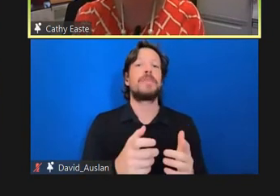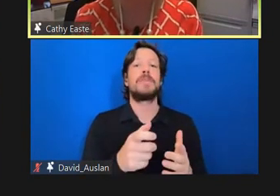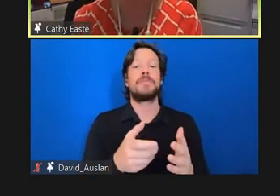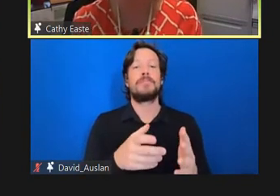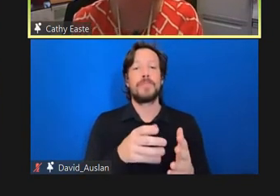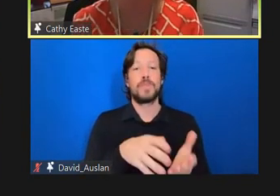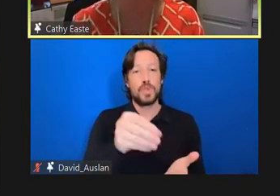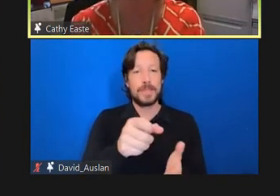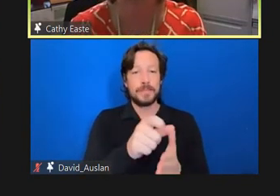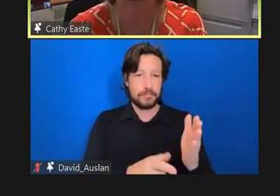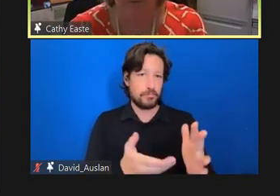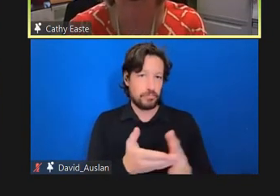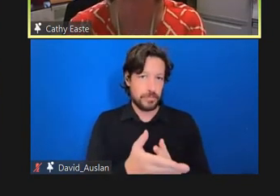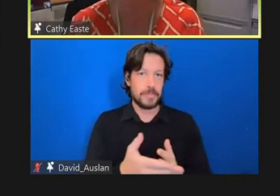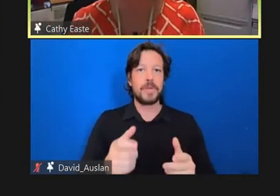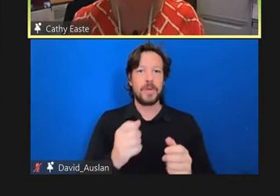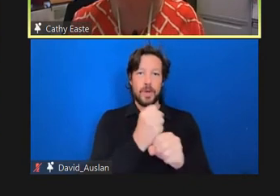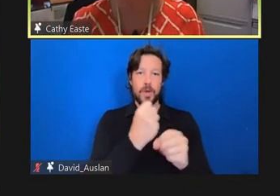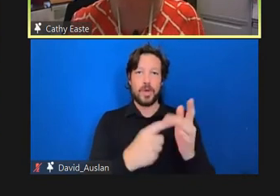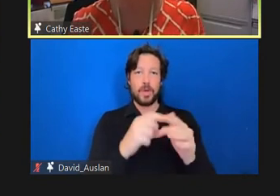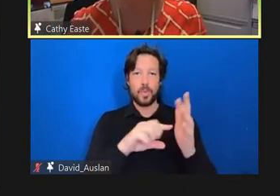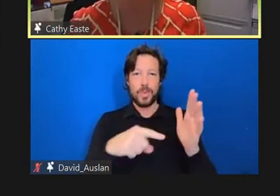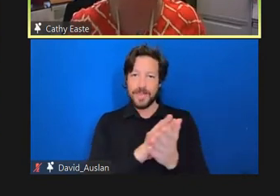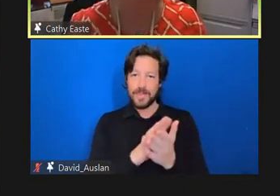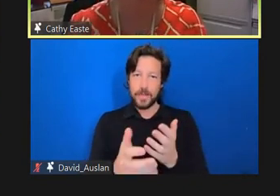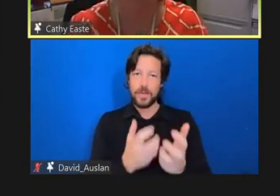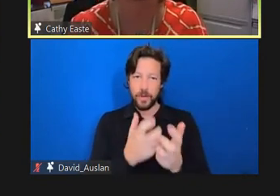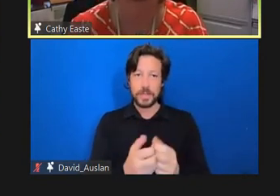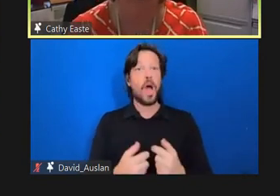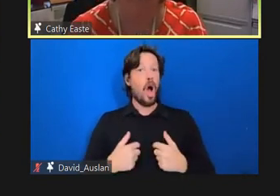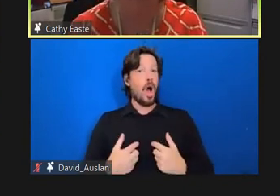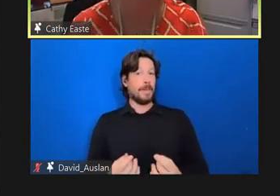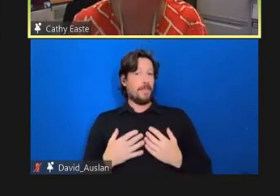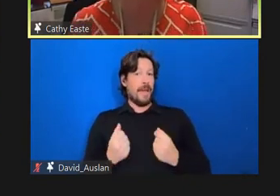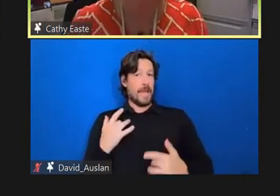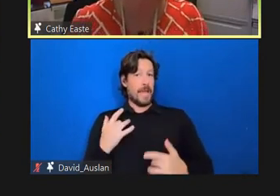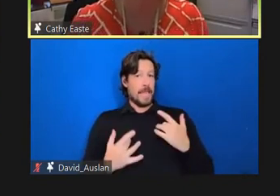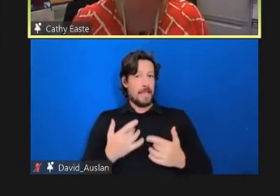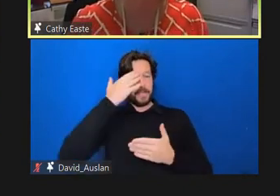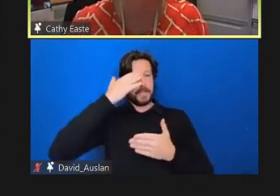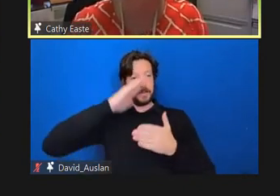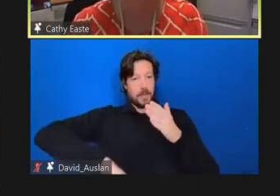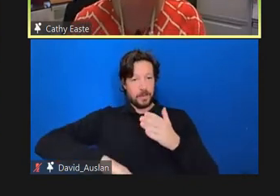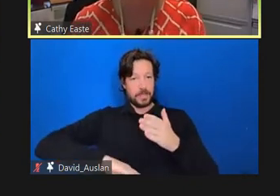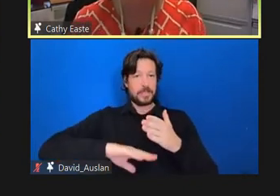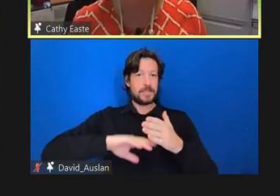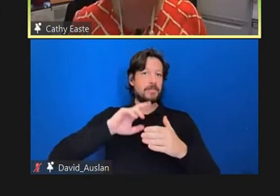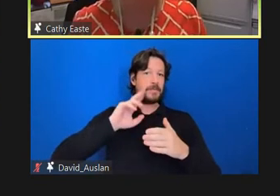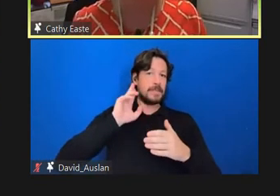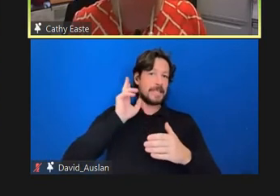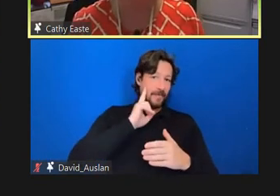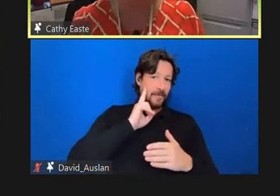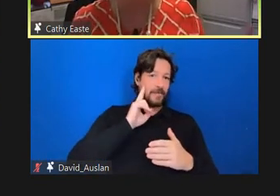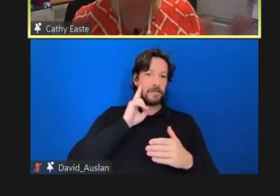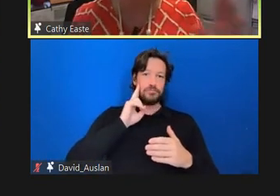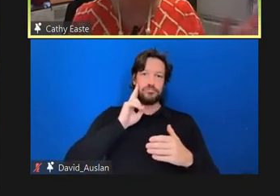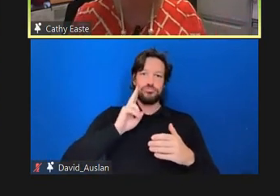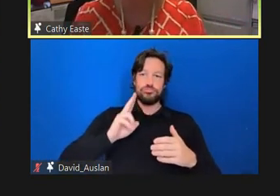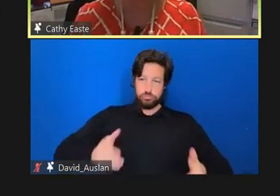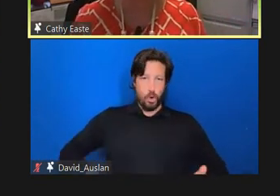I am also a person with a lived experience of deaf0ness. I have been deaf my entire life. It has